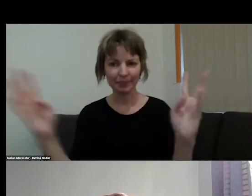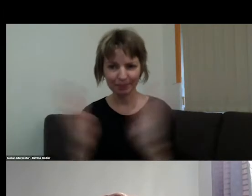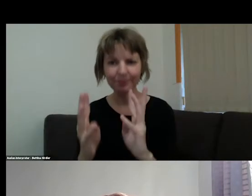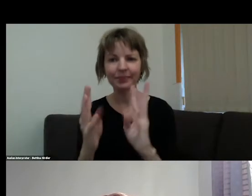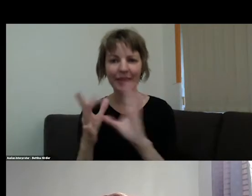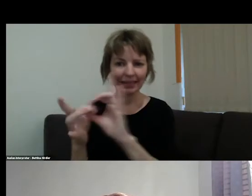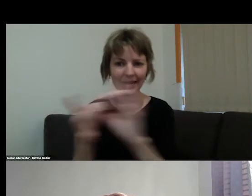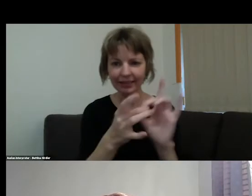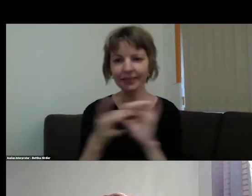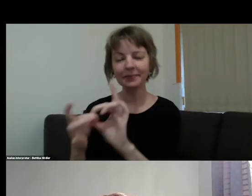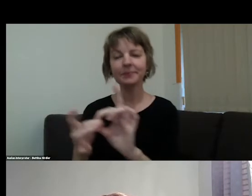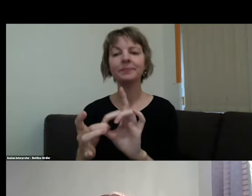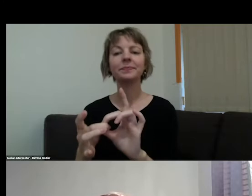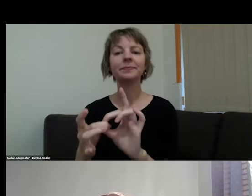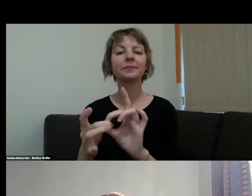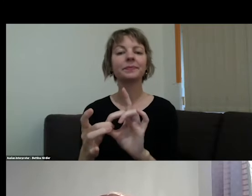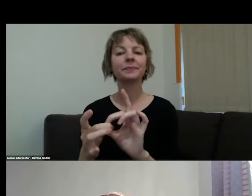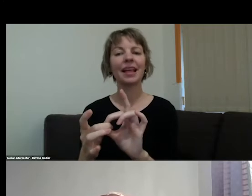I think bringing people together around common purpose really